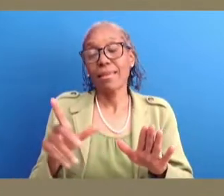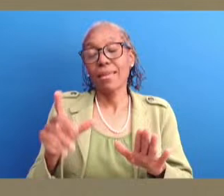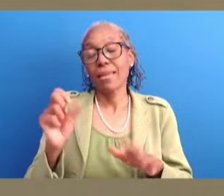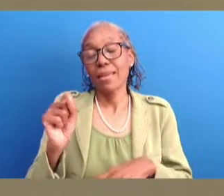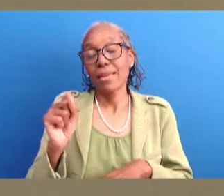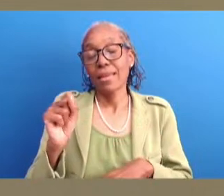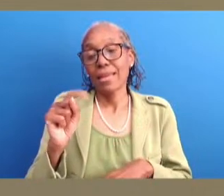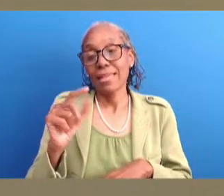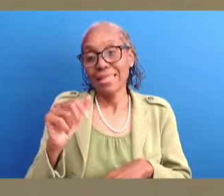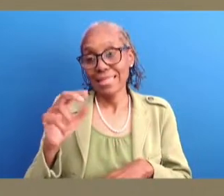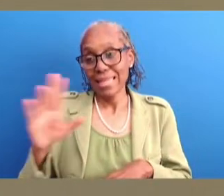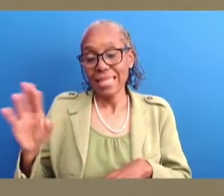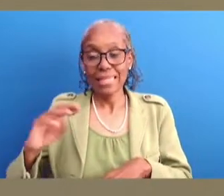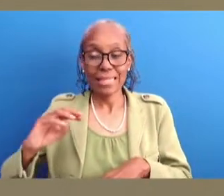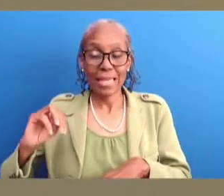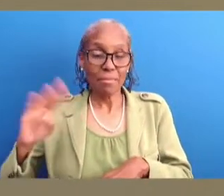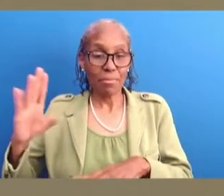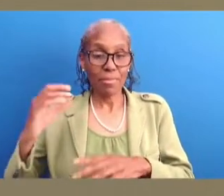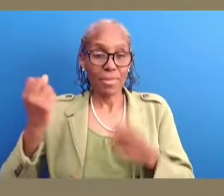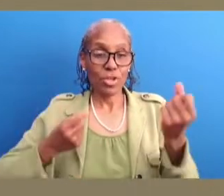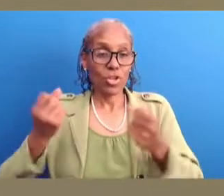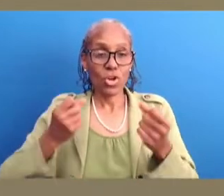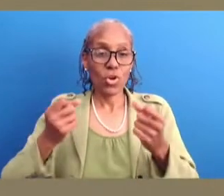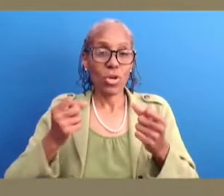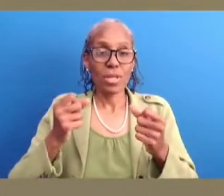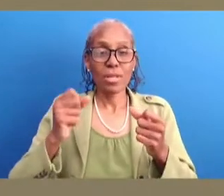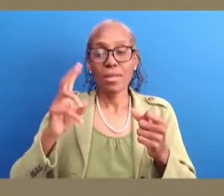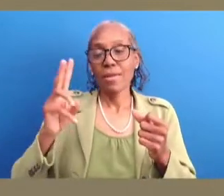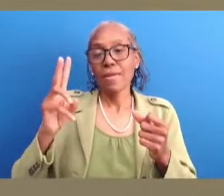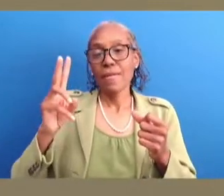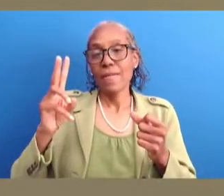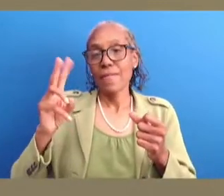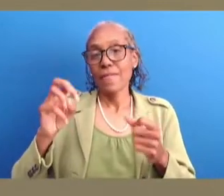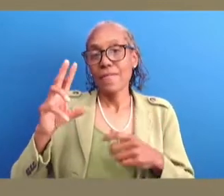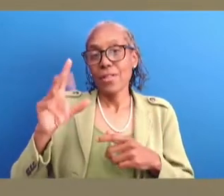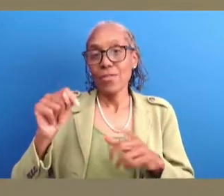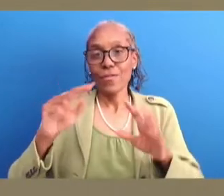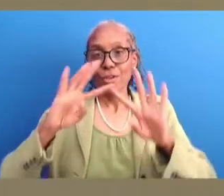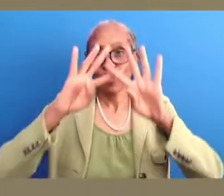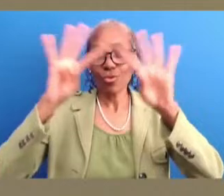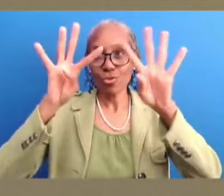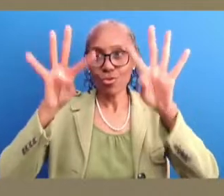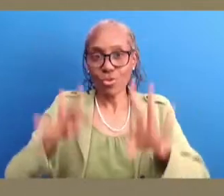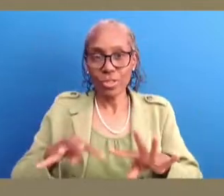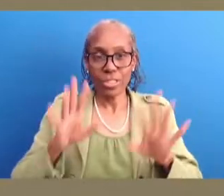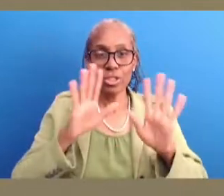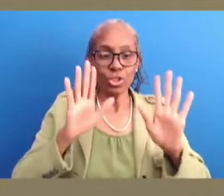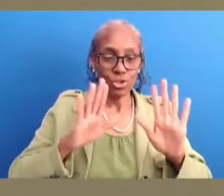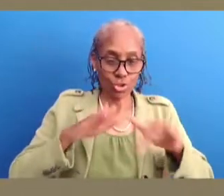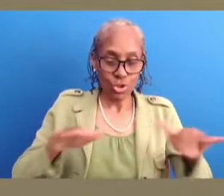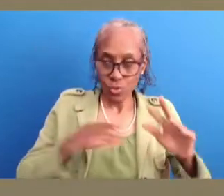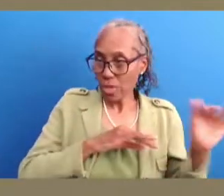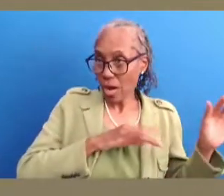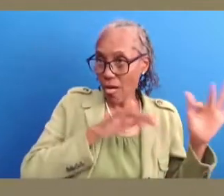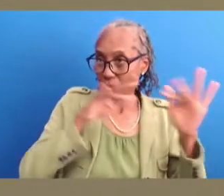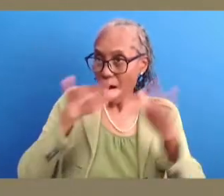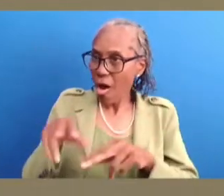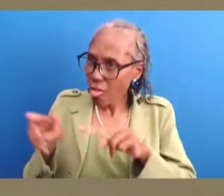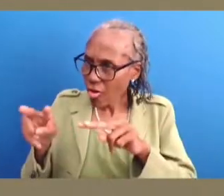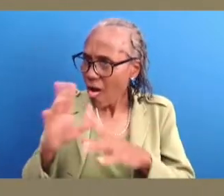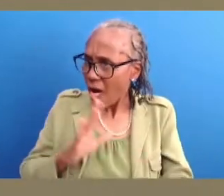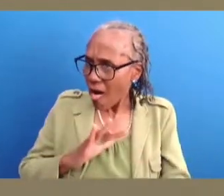AND ON SUNDAYS, STAN IN HIS